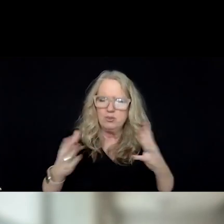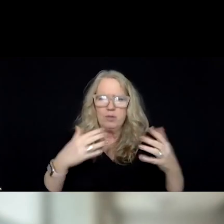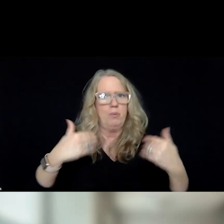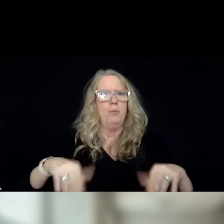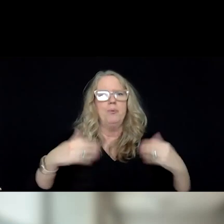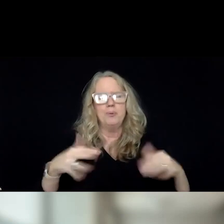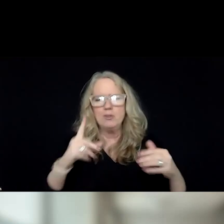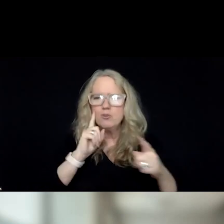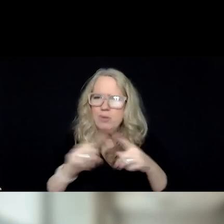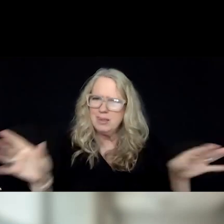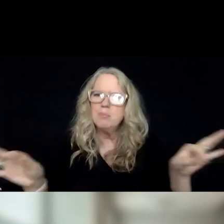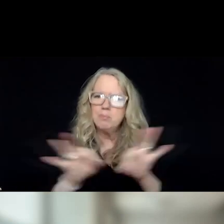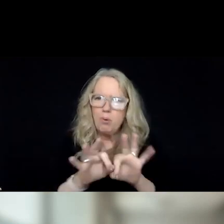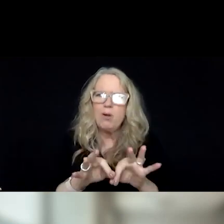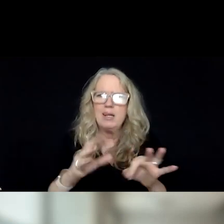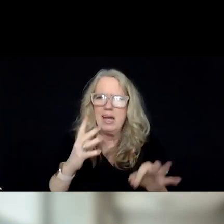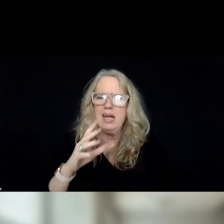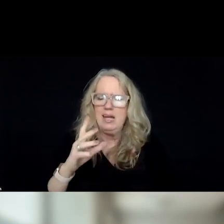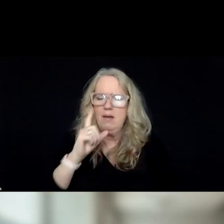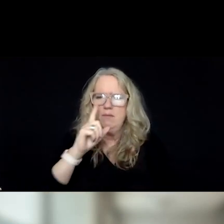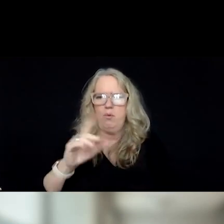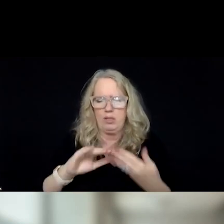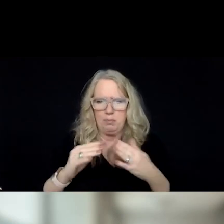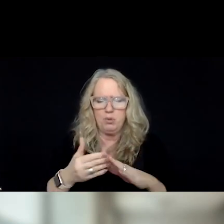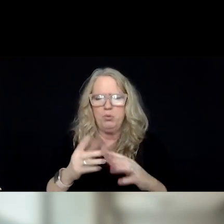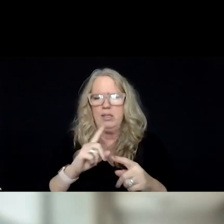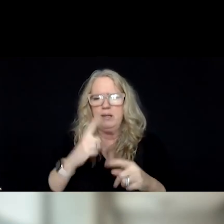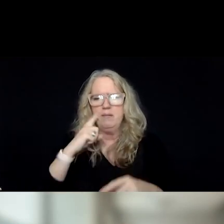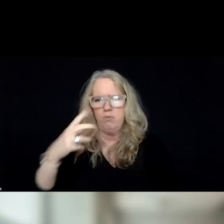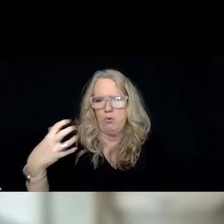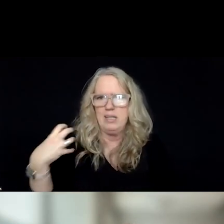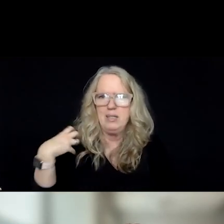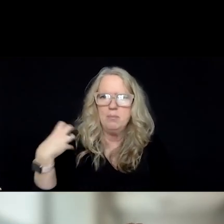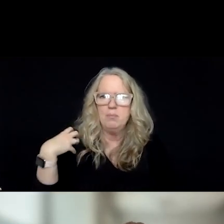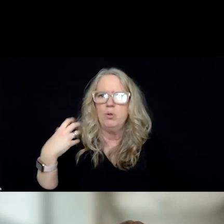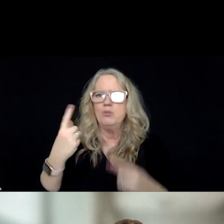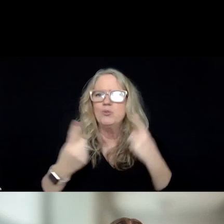SOLUTION AND TOOL FOR COMMUNITIES AND EMPLOYERS TO CONSIDER. THANK YOU.